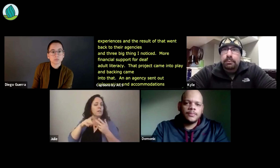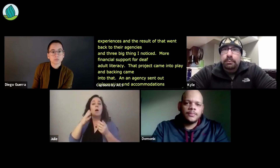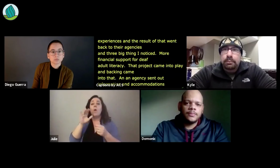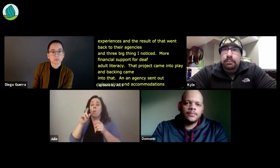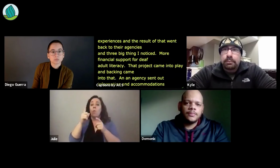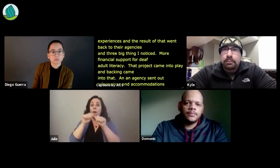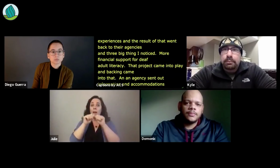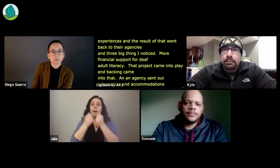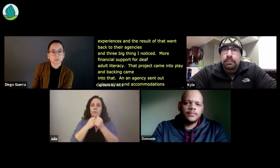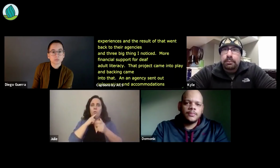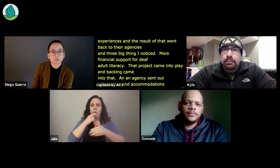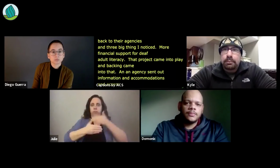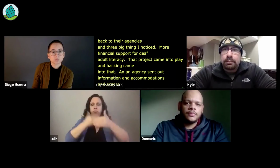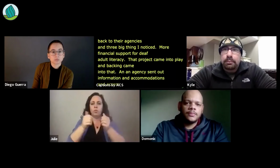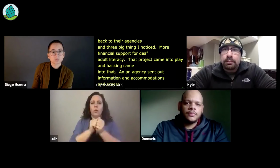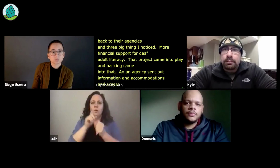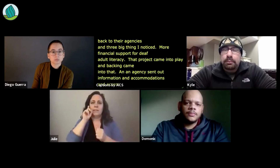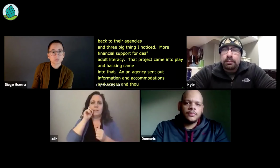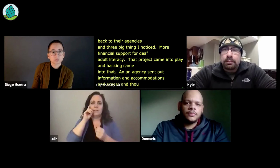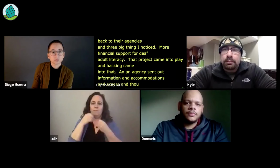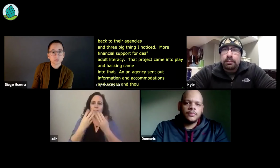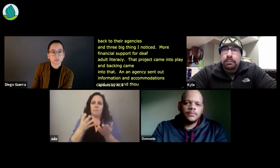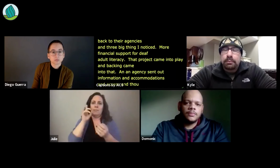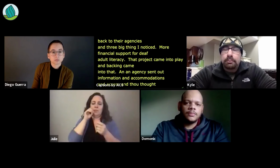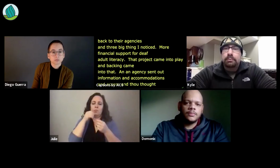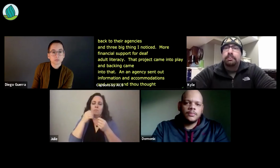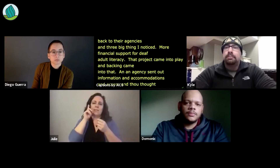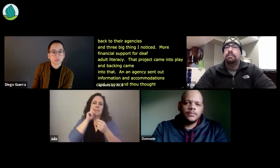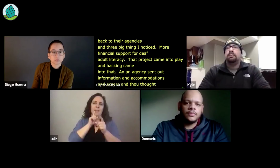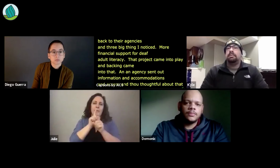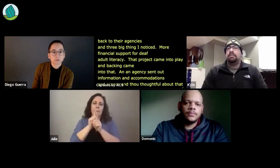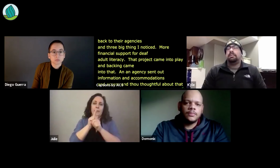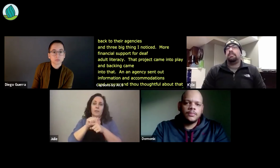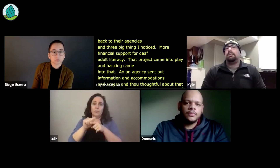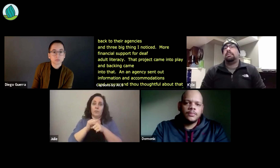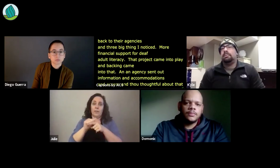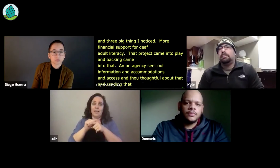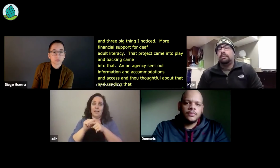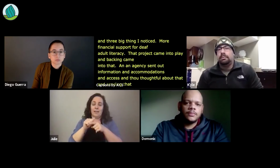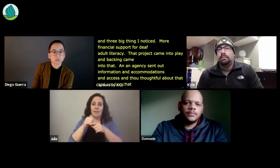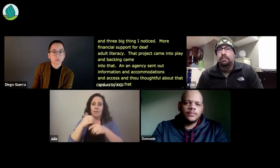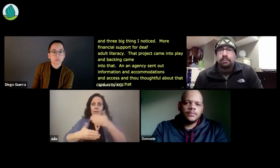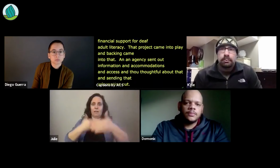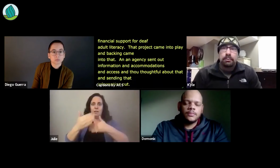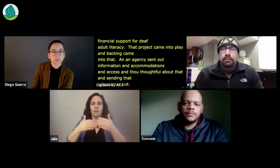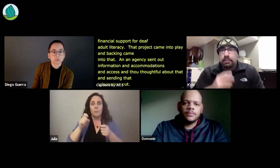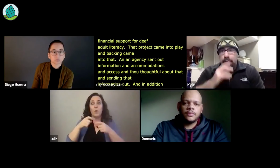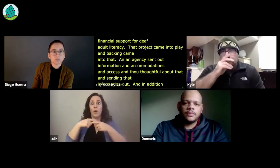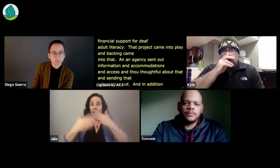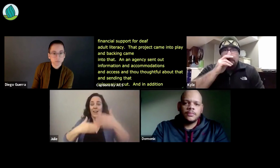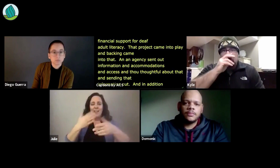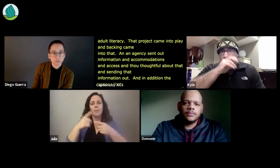And then additionally, the agency that was providing the deaf mentor with training, they were really getting going on that.